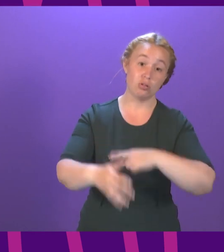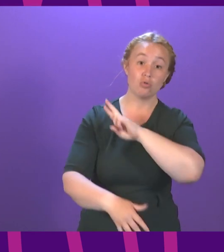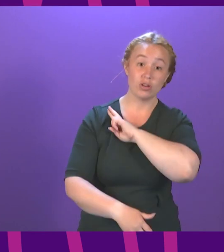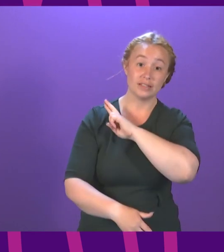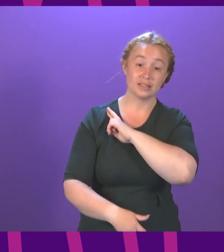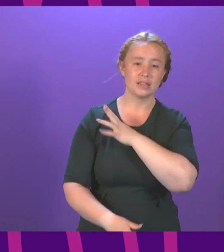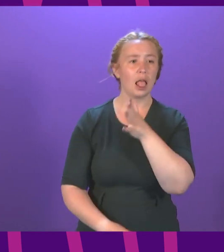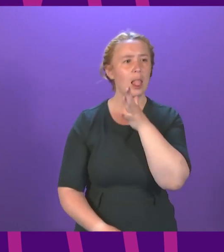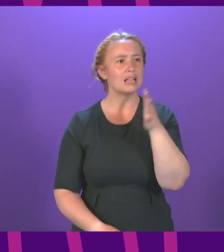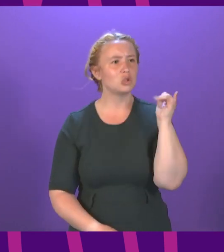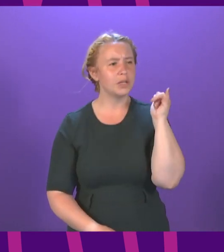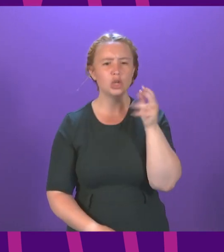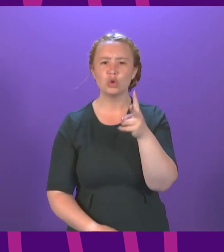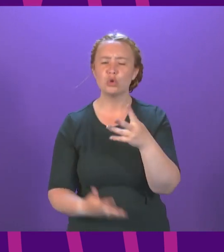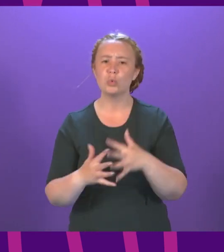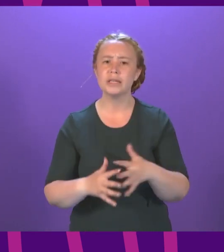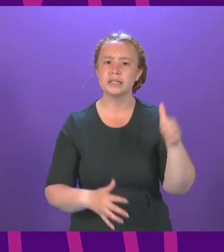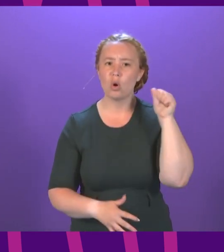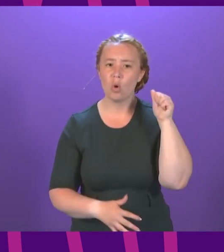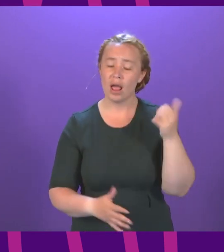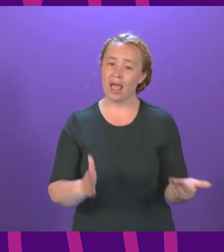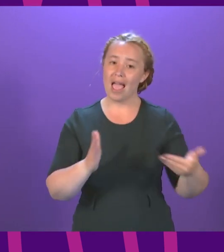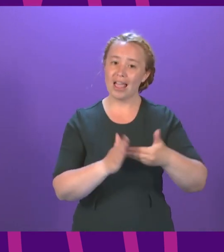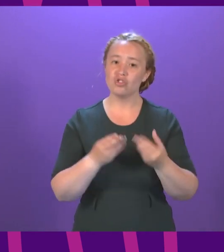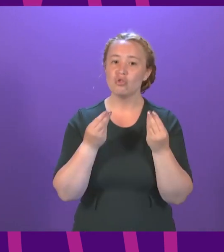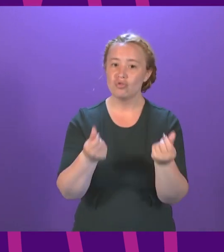or the week before, we announced significant additional resources to help health boards cope,